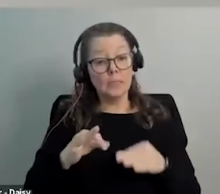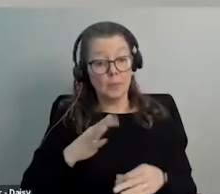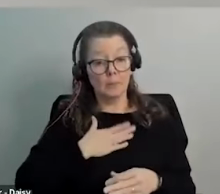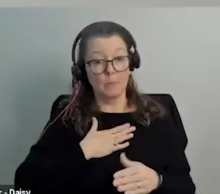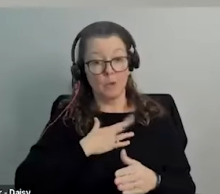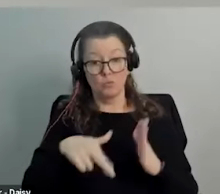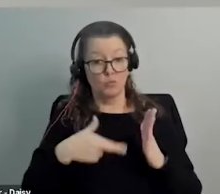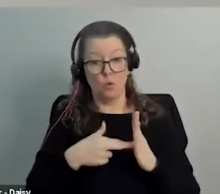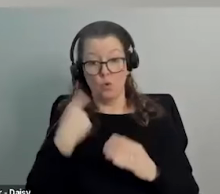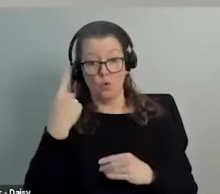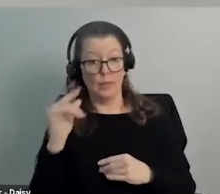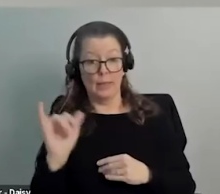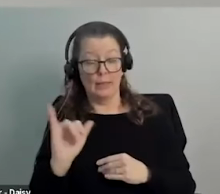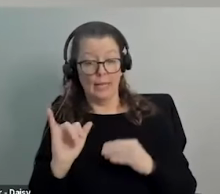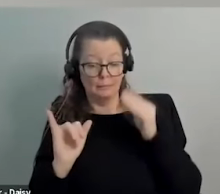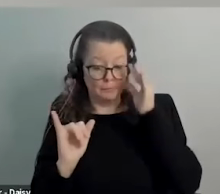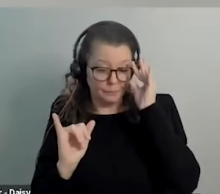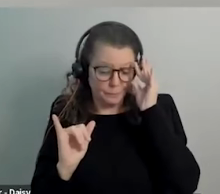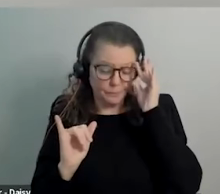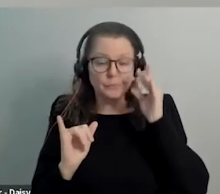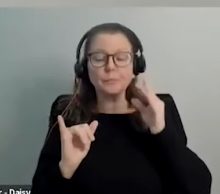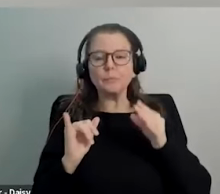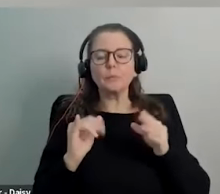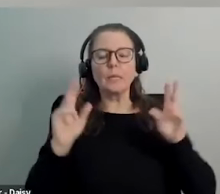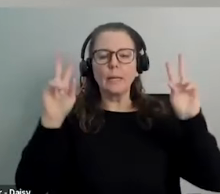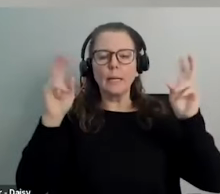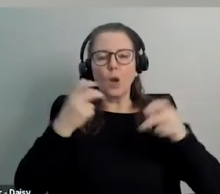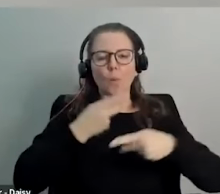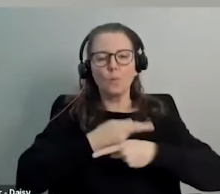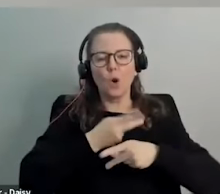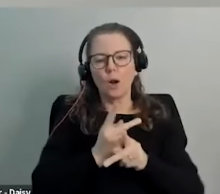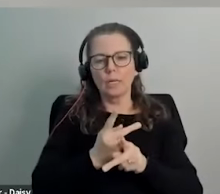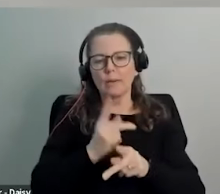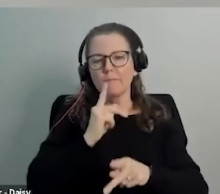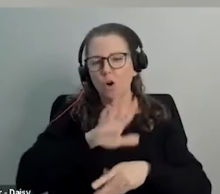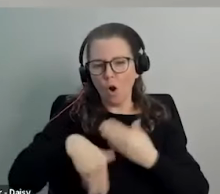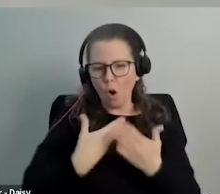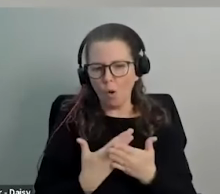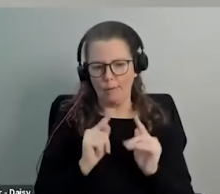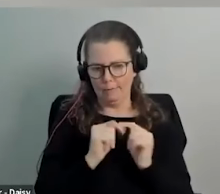I sit within what's called our Products for All team. So products for all accessibility,